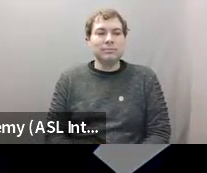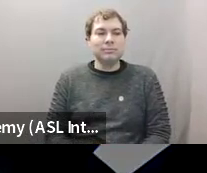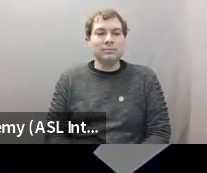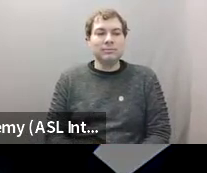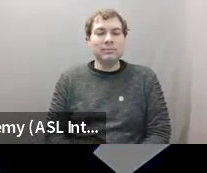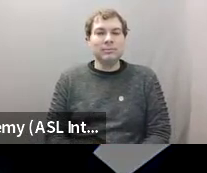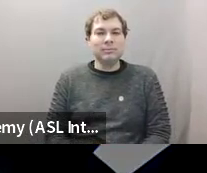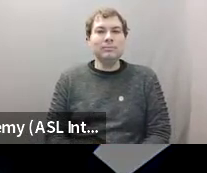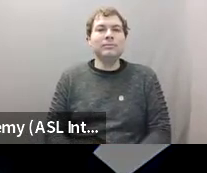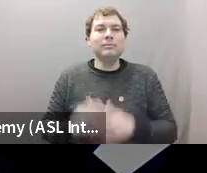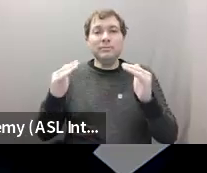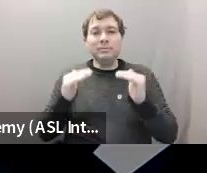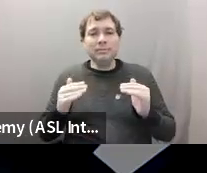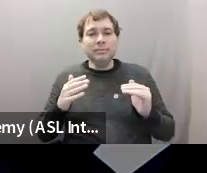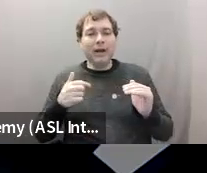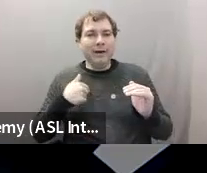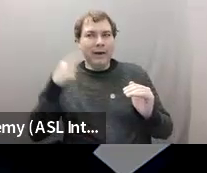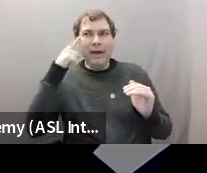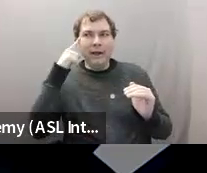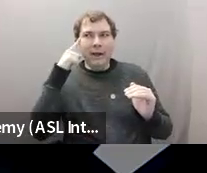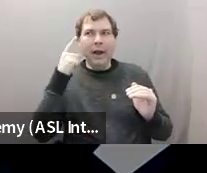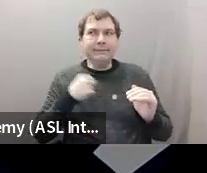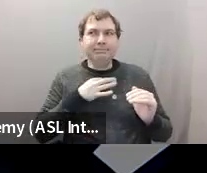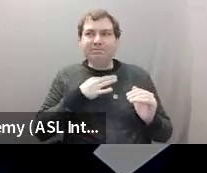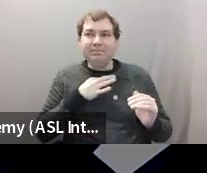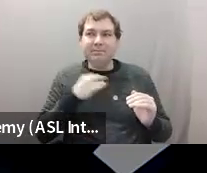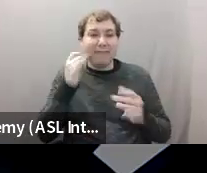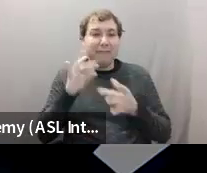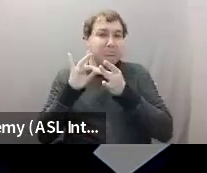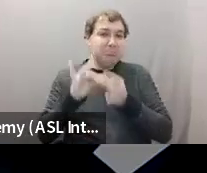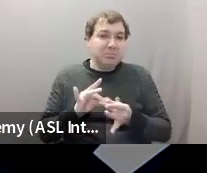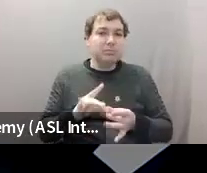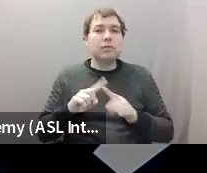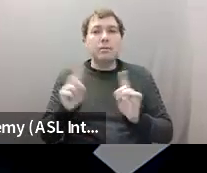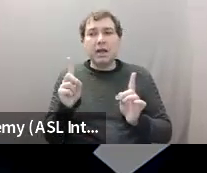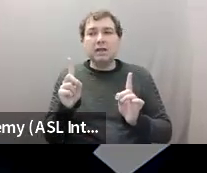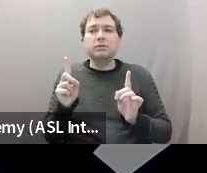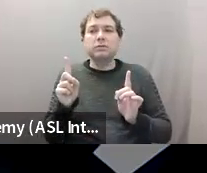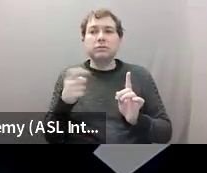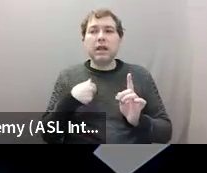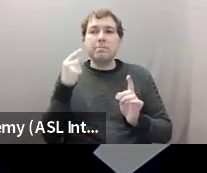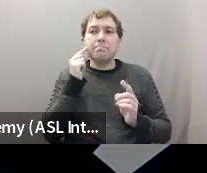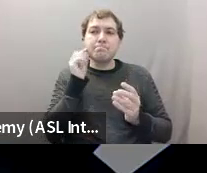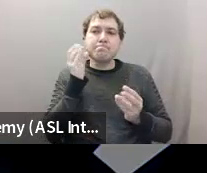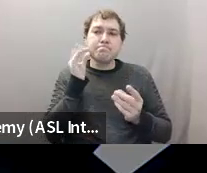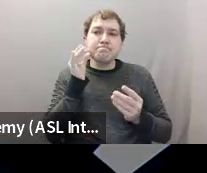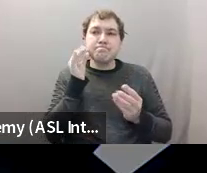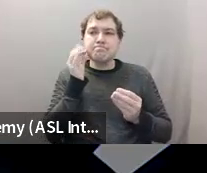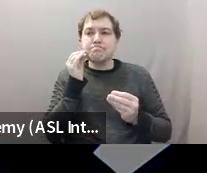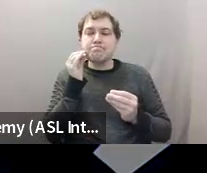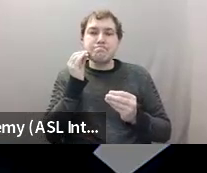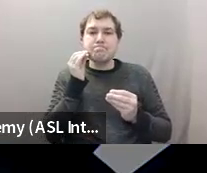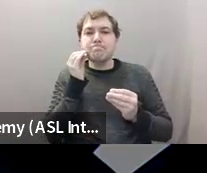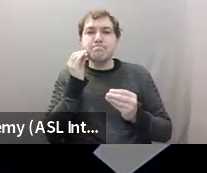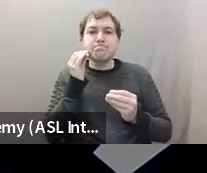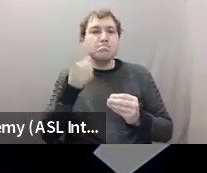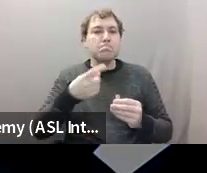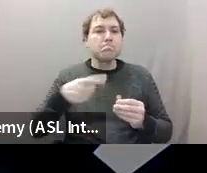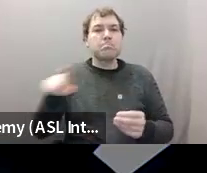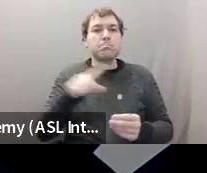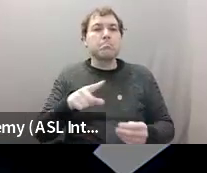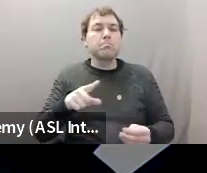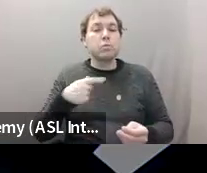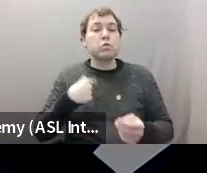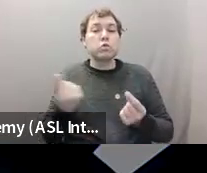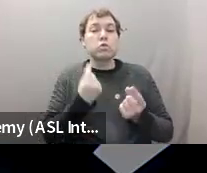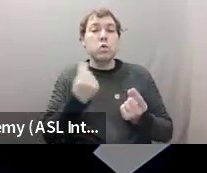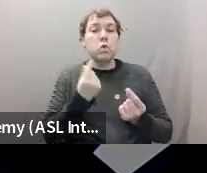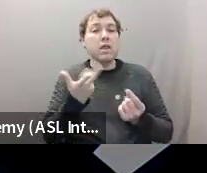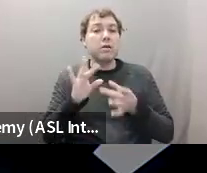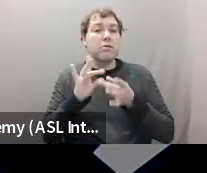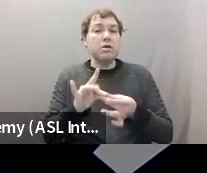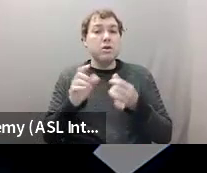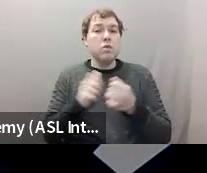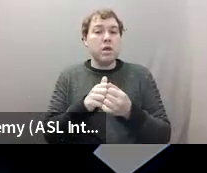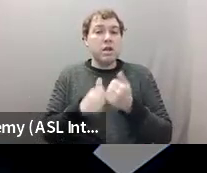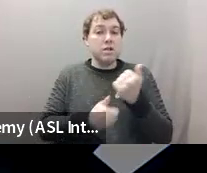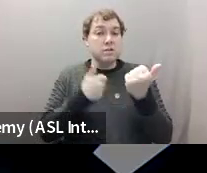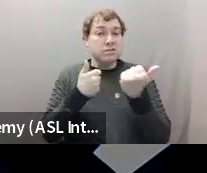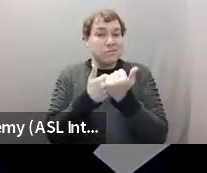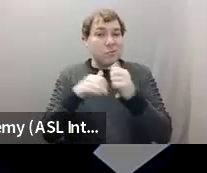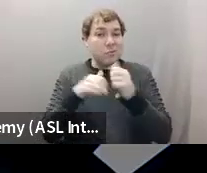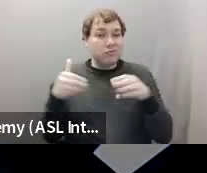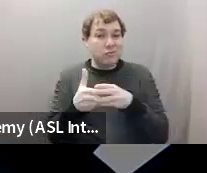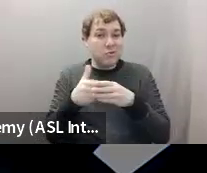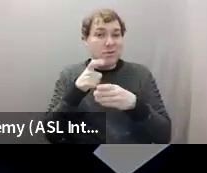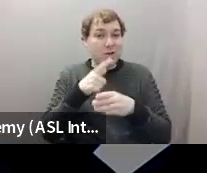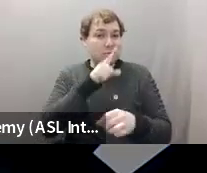Linda Pogue: So I have another thought. I'm wondering if this is even relevant. But I I'm I'm I'm thinking about. Do does anybody do anything in terms of the support groups that ensures that